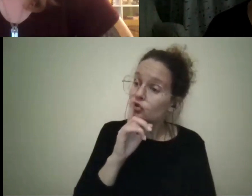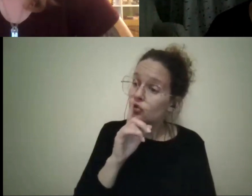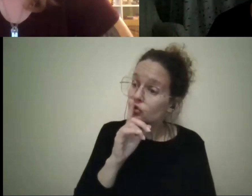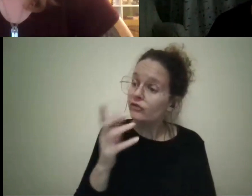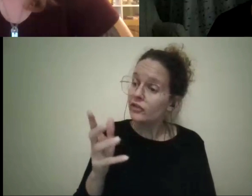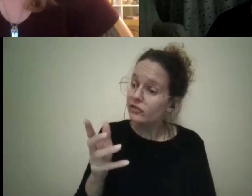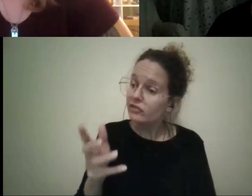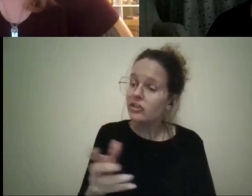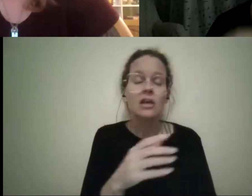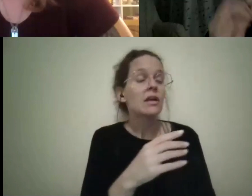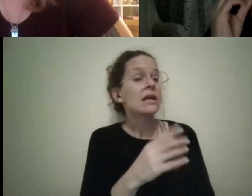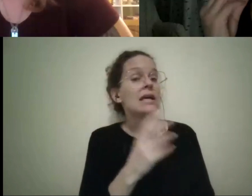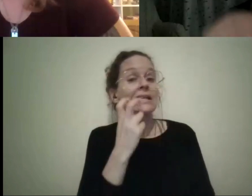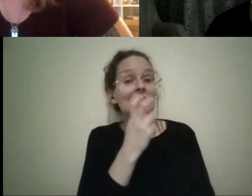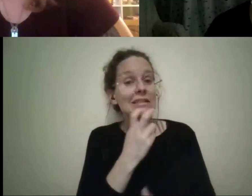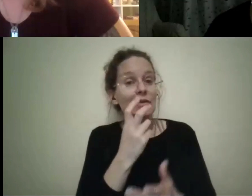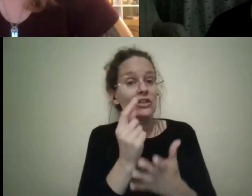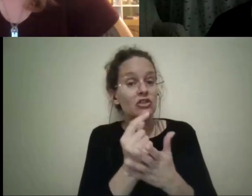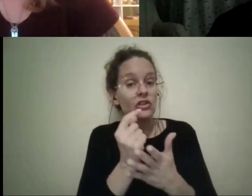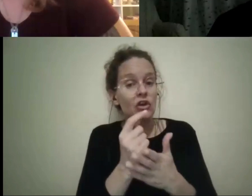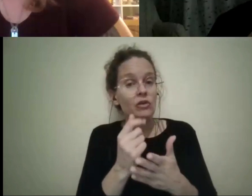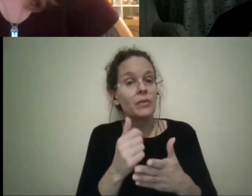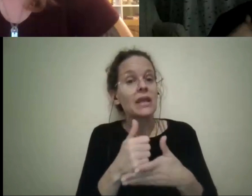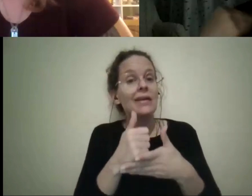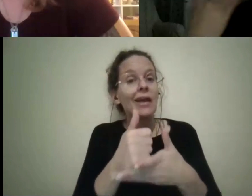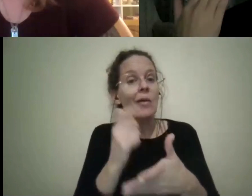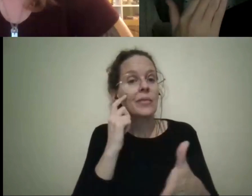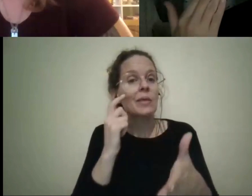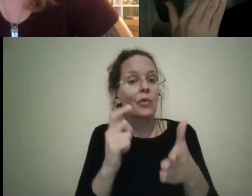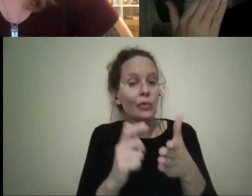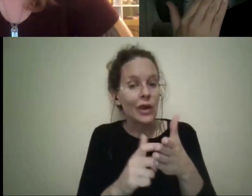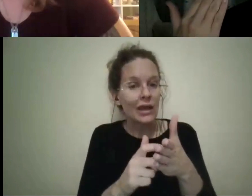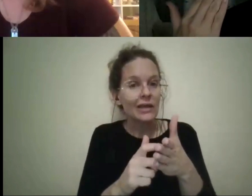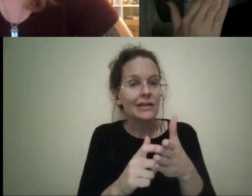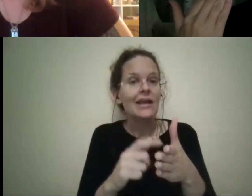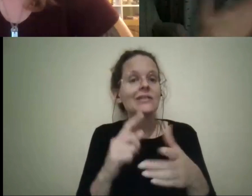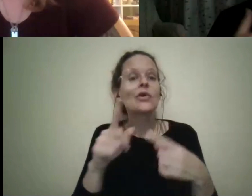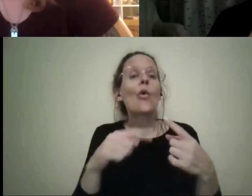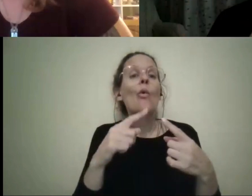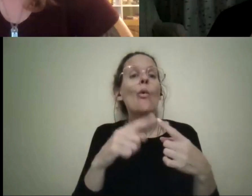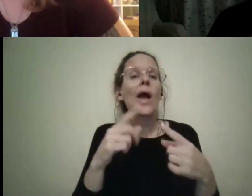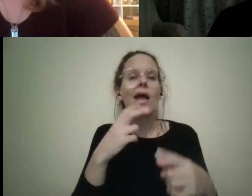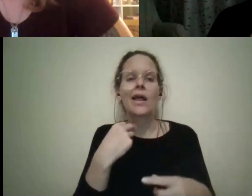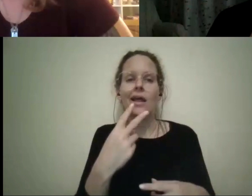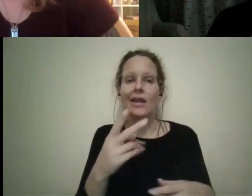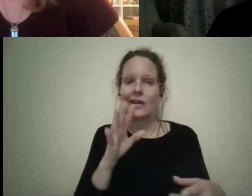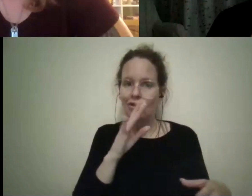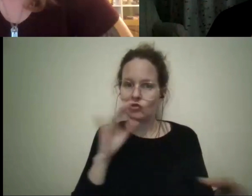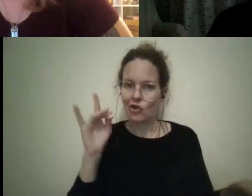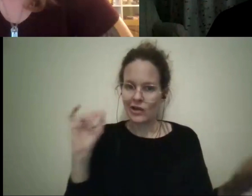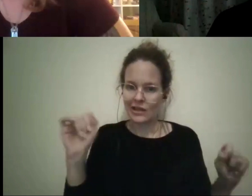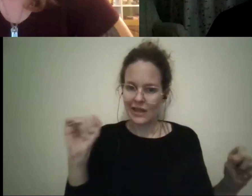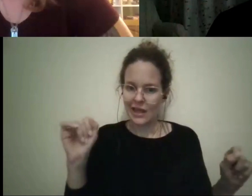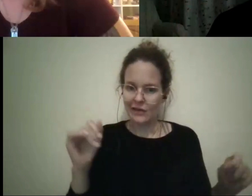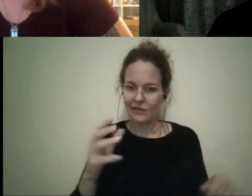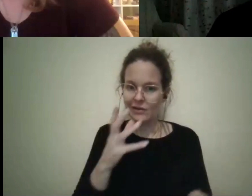therapy can help them recognize when they're loud. As a parent, I don't got time for that,